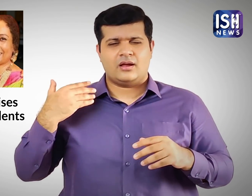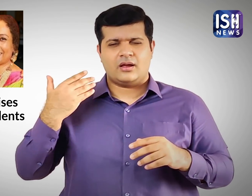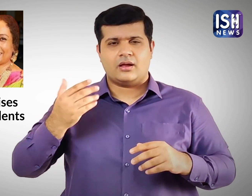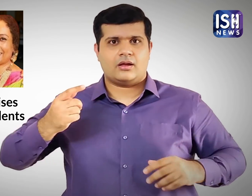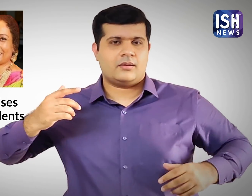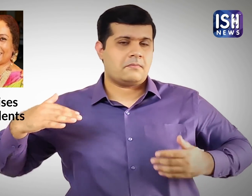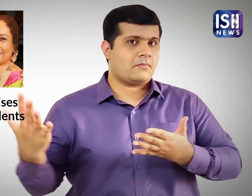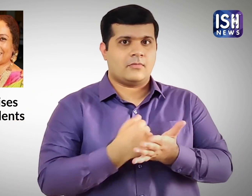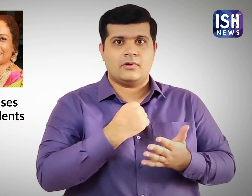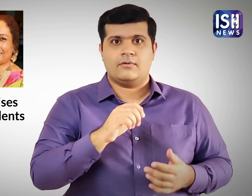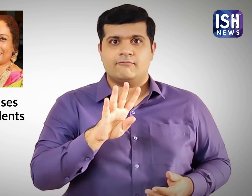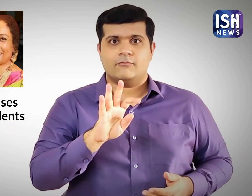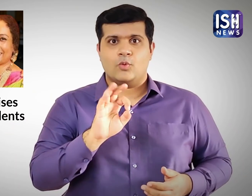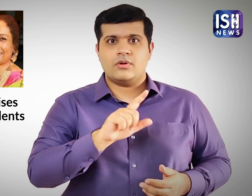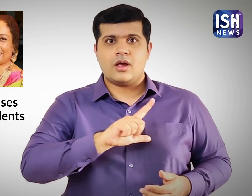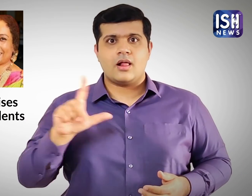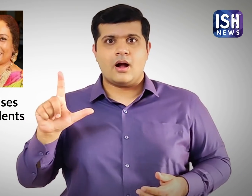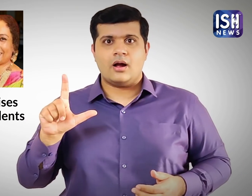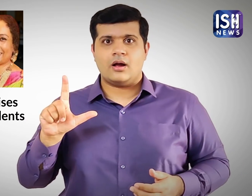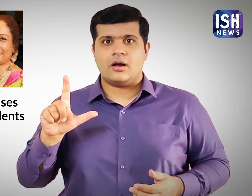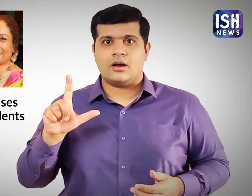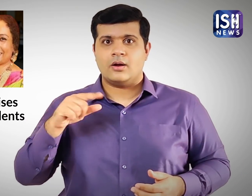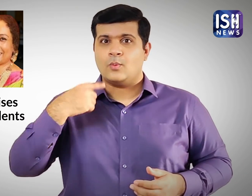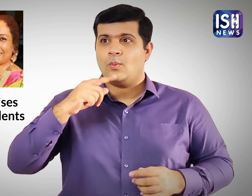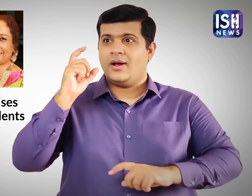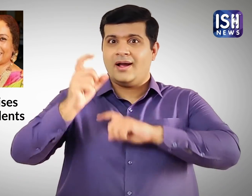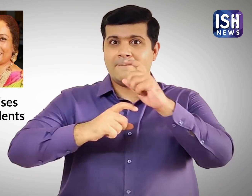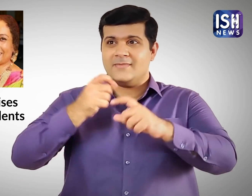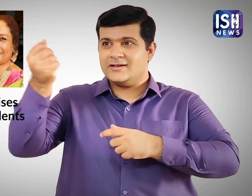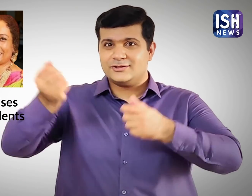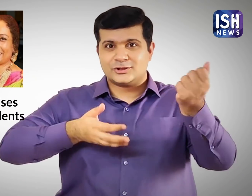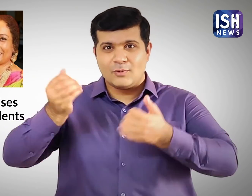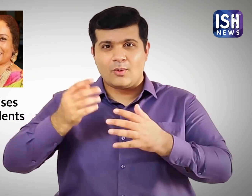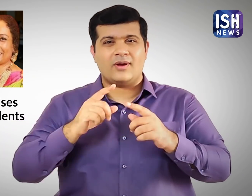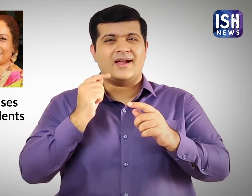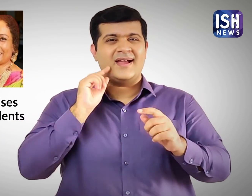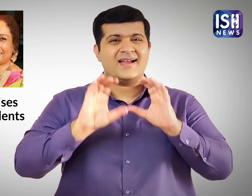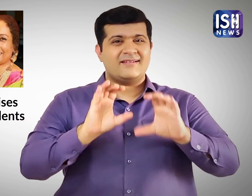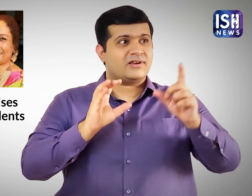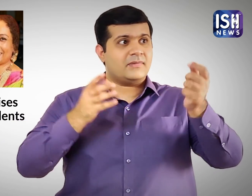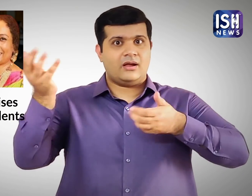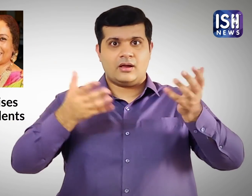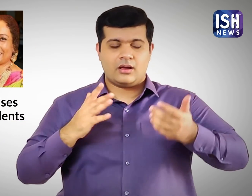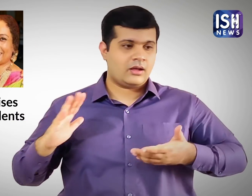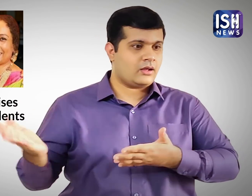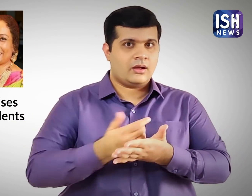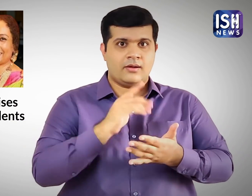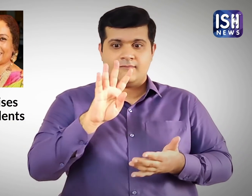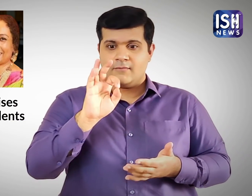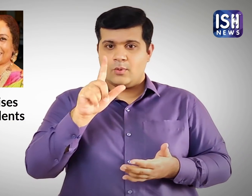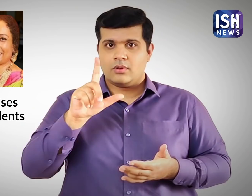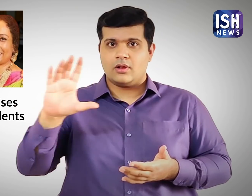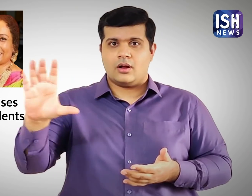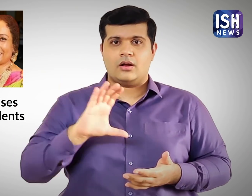She was able collect Rs. 40 lakh from investors and other companies.